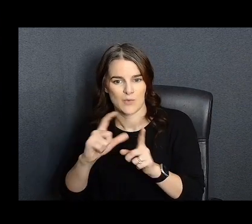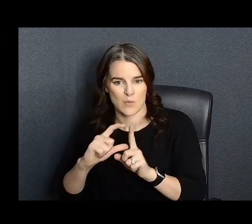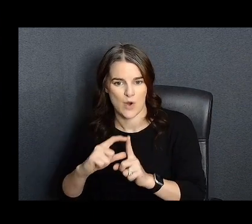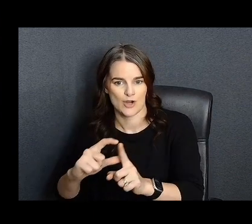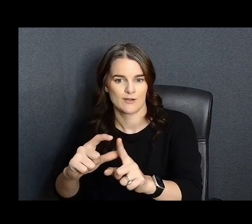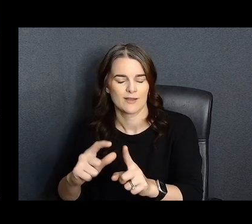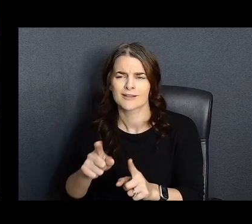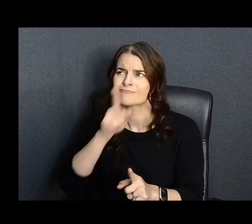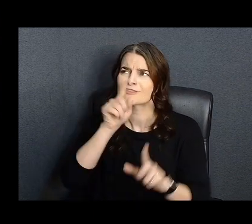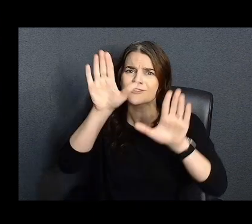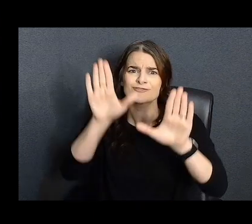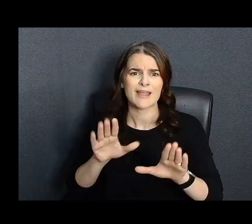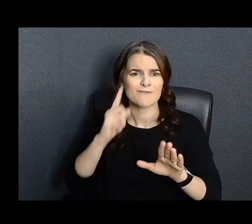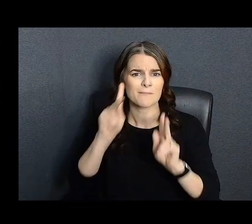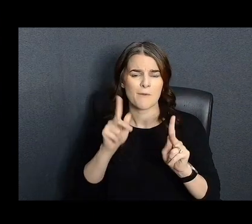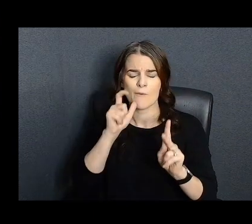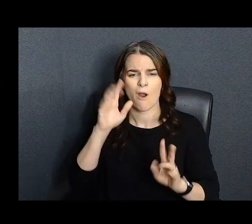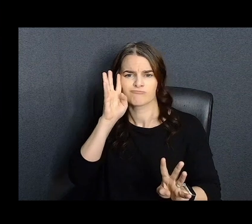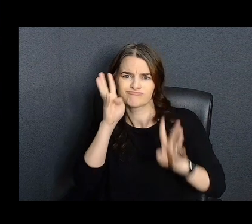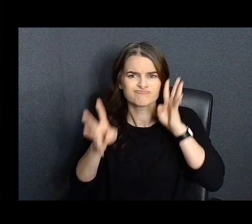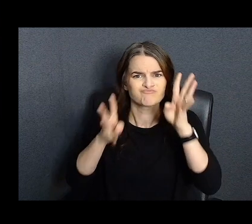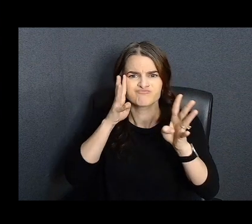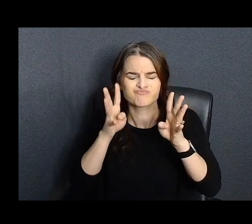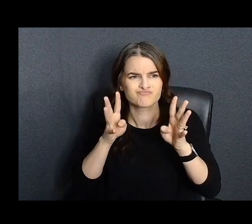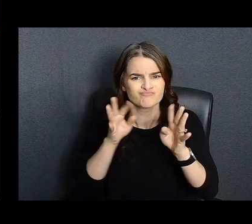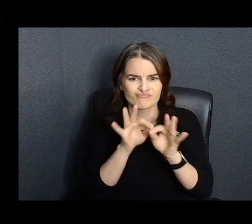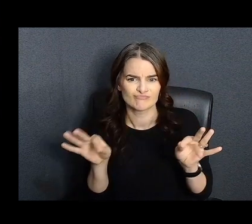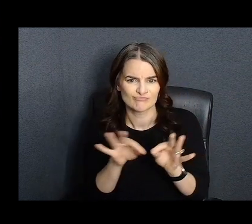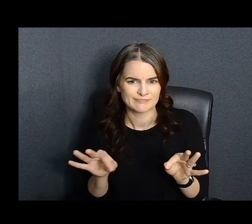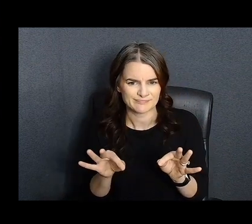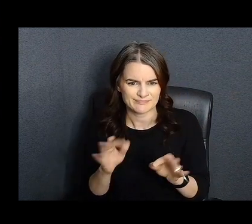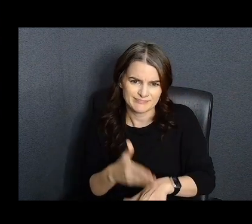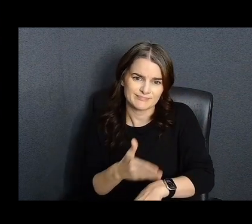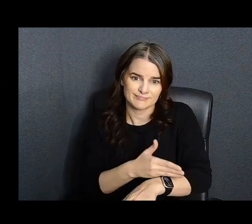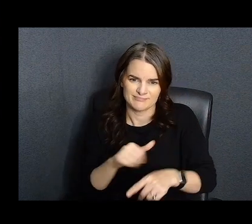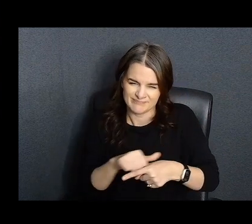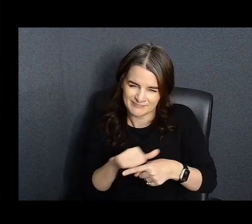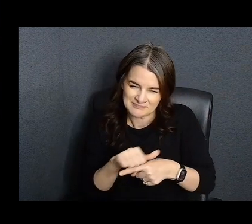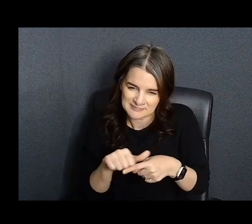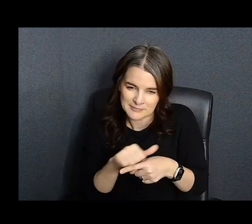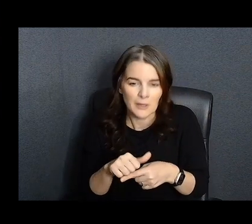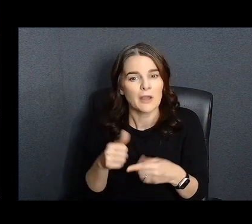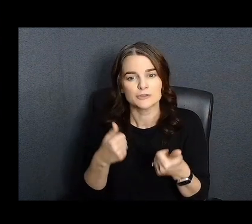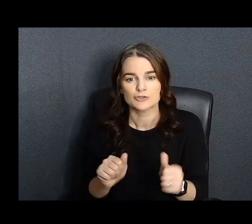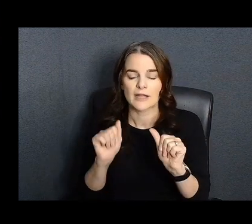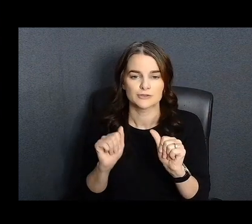who are working on creating sentences to facilitate putting words together to request